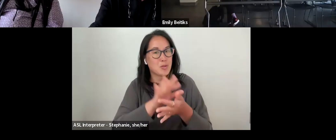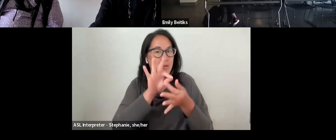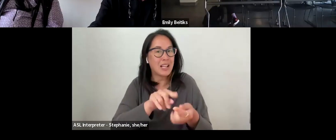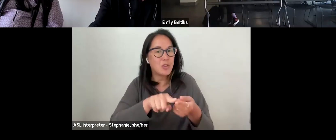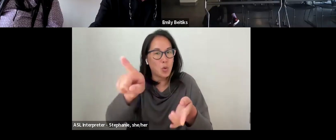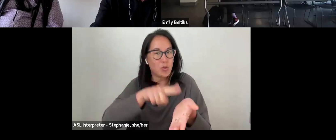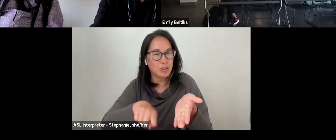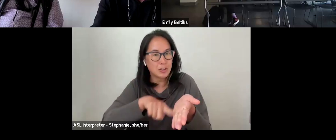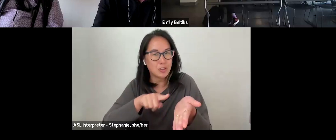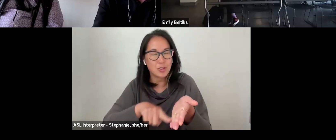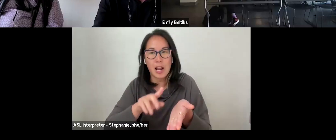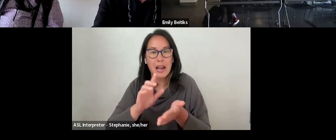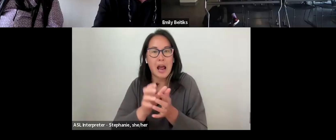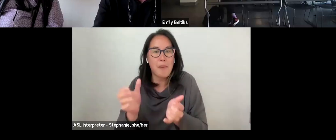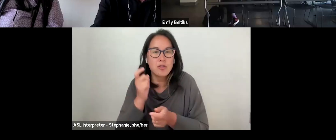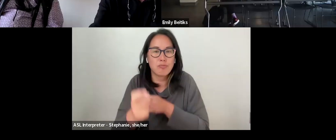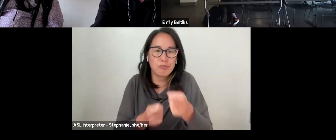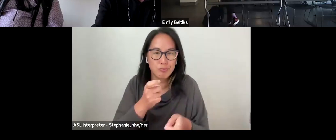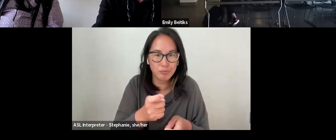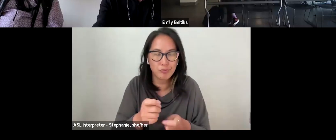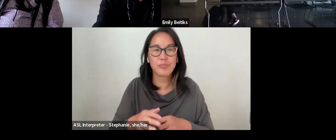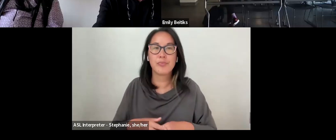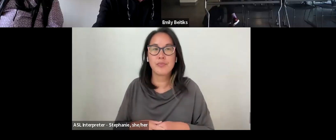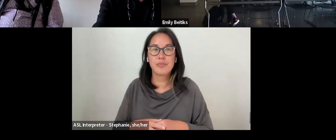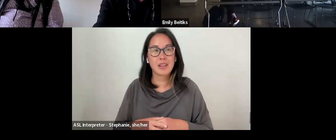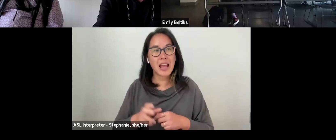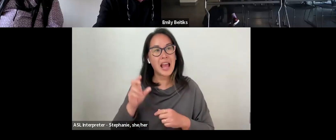And it is a righteous mission. It is seen as a righteous mission.